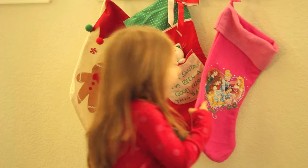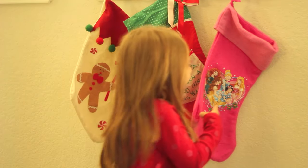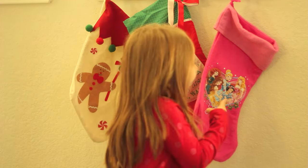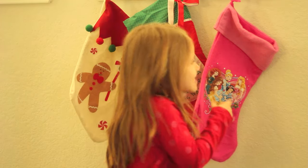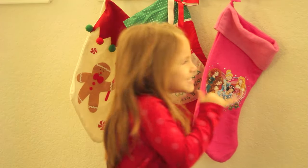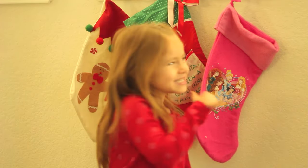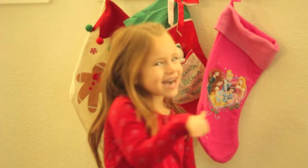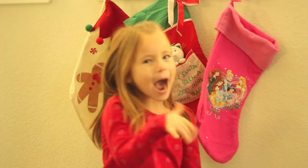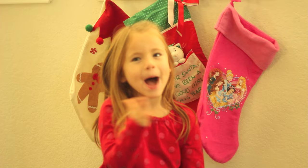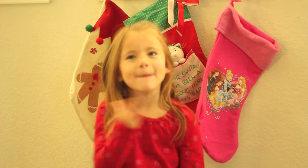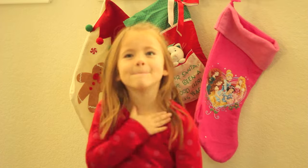Ah, that's mine!